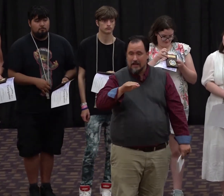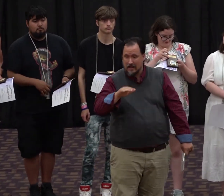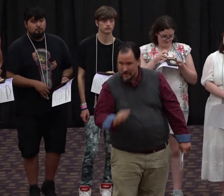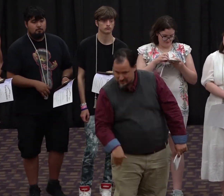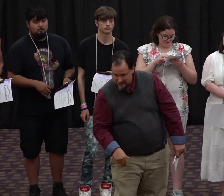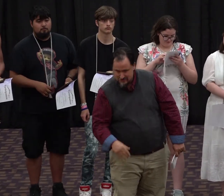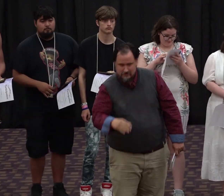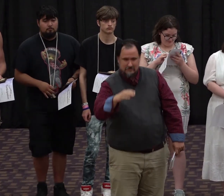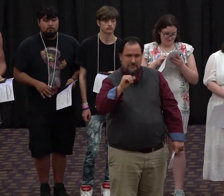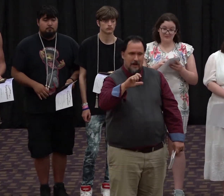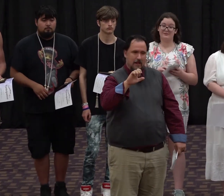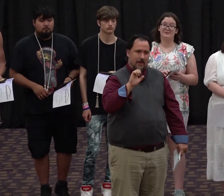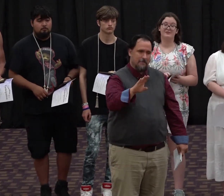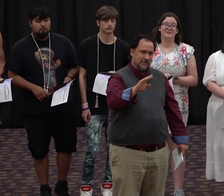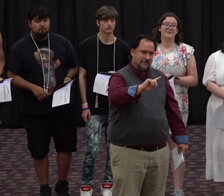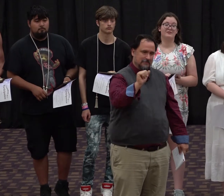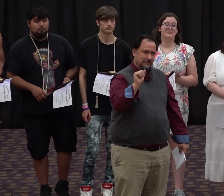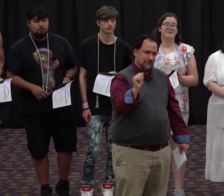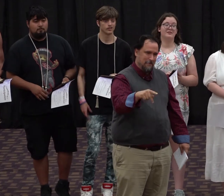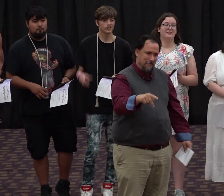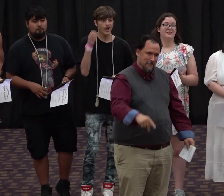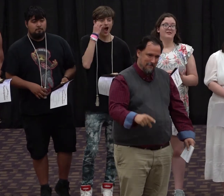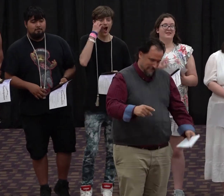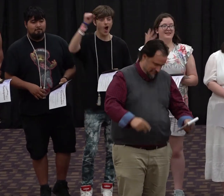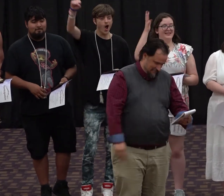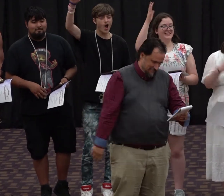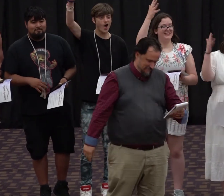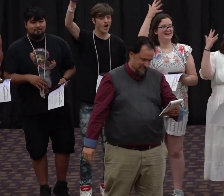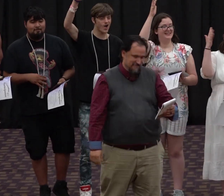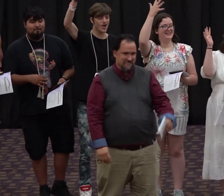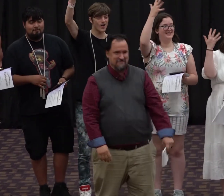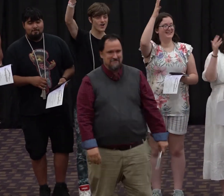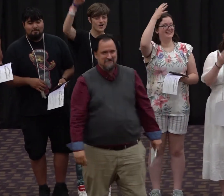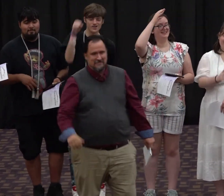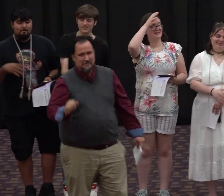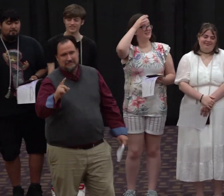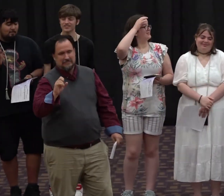Last, but not least, Caleb Zapadinsky.